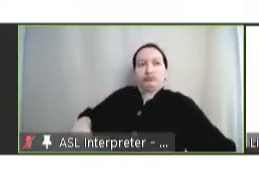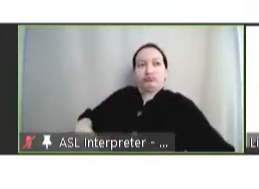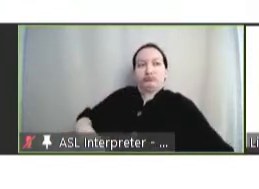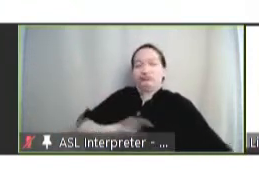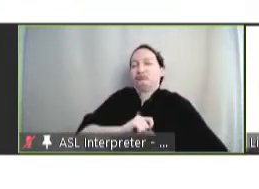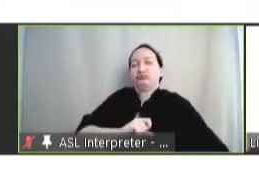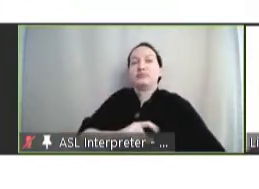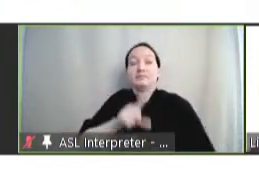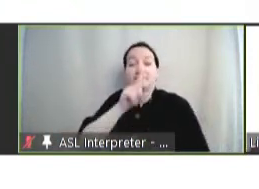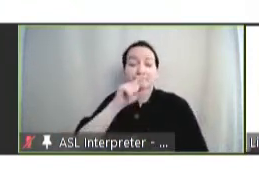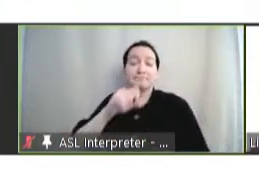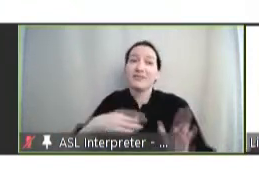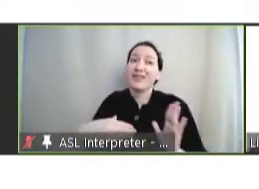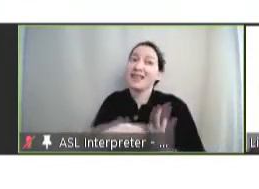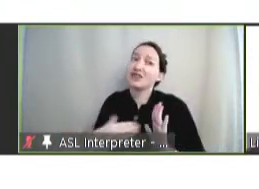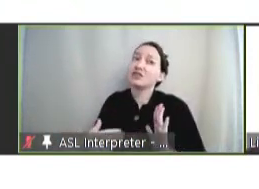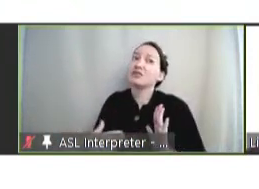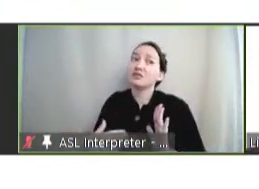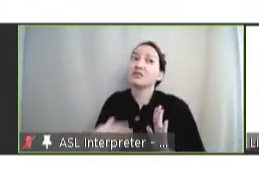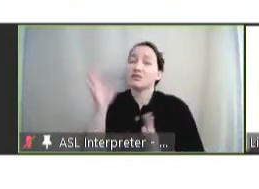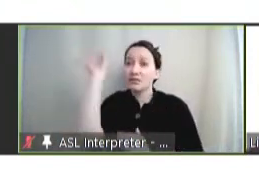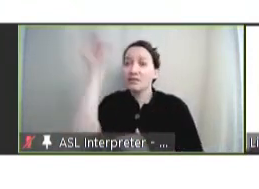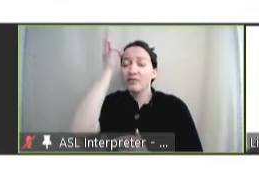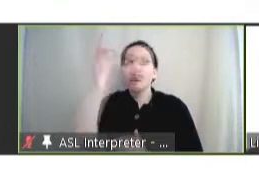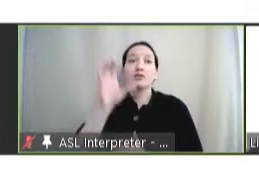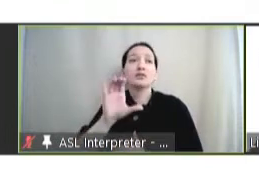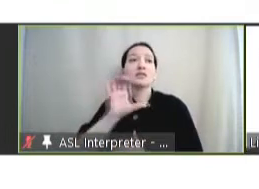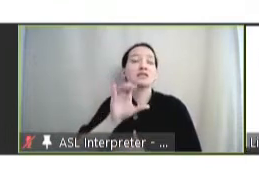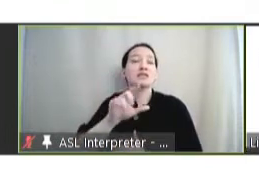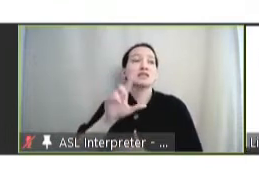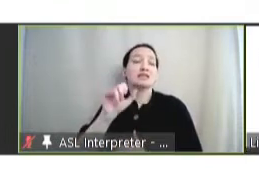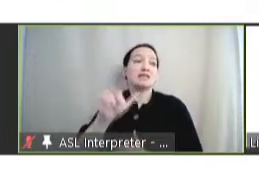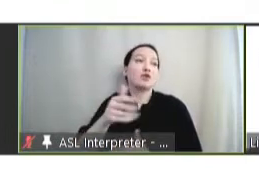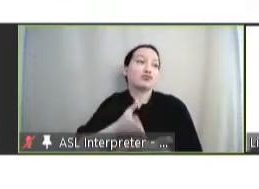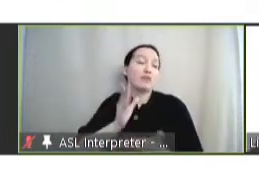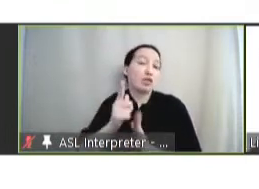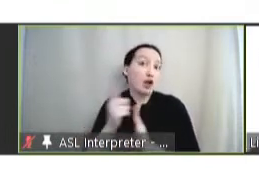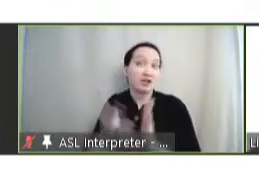violation of the federal civil rights laws. If there's no alternative practice, that's the only